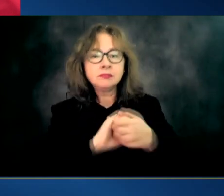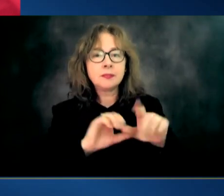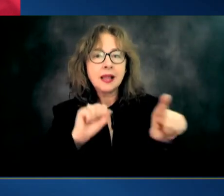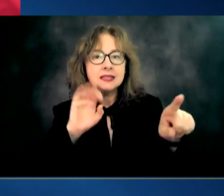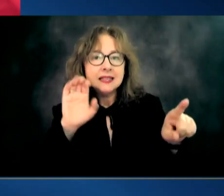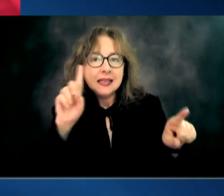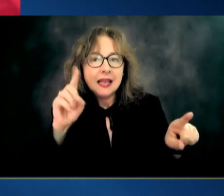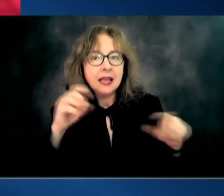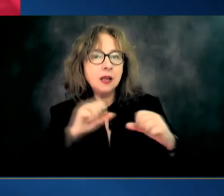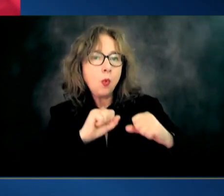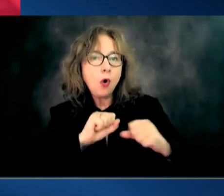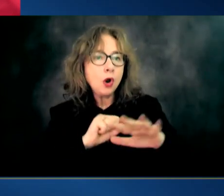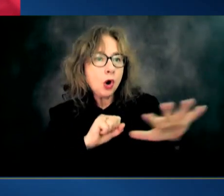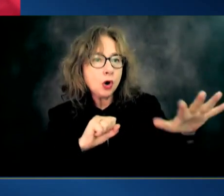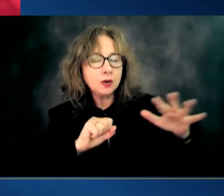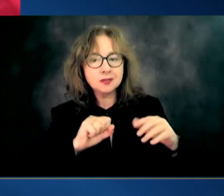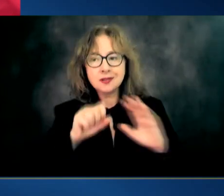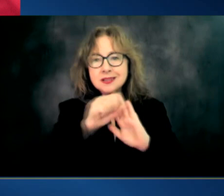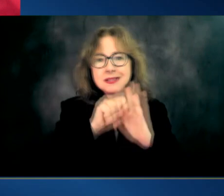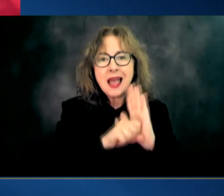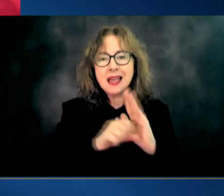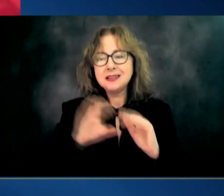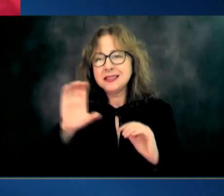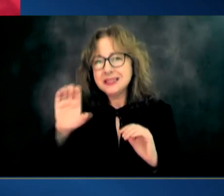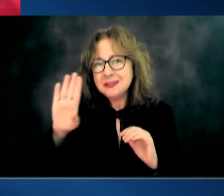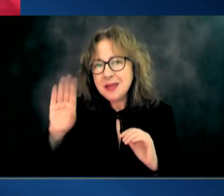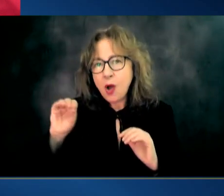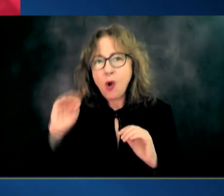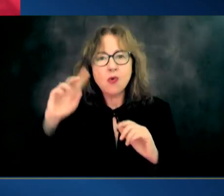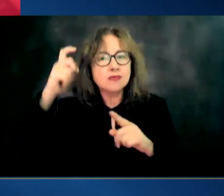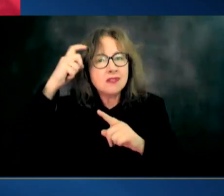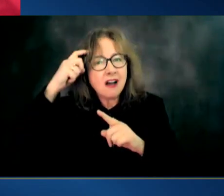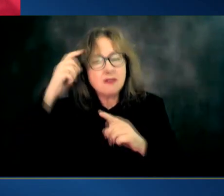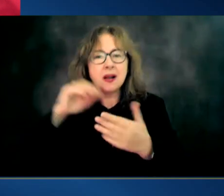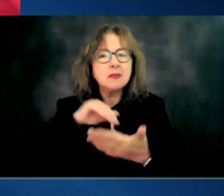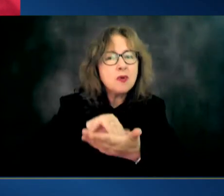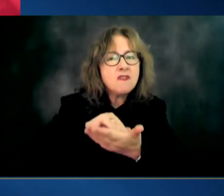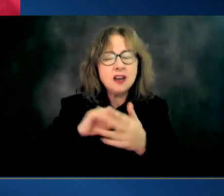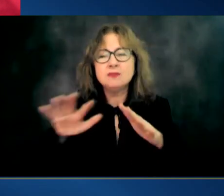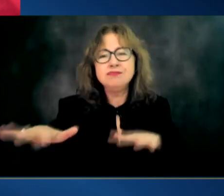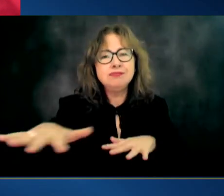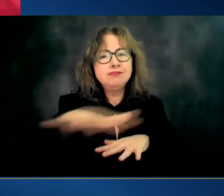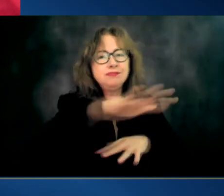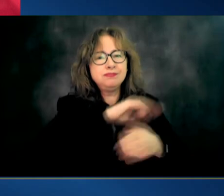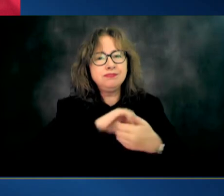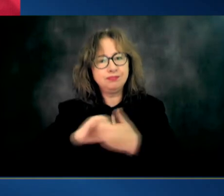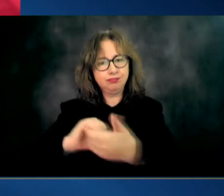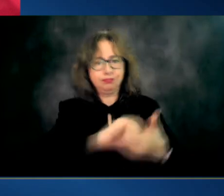the state, community-based organizations and other partners, all working together. And that